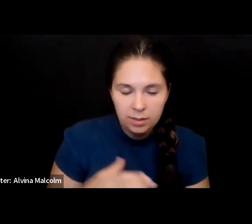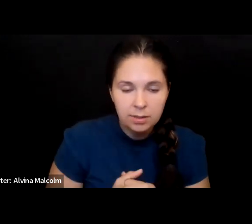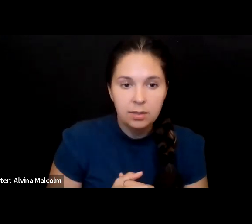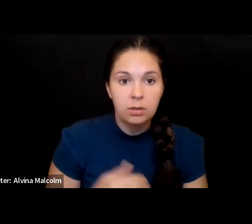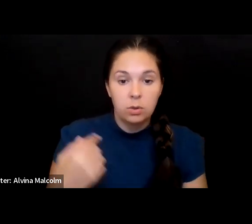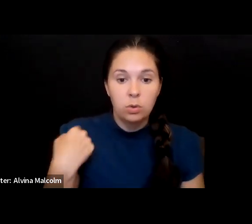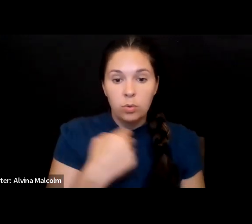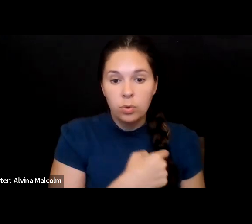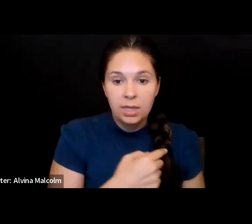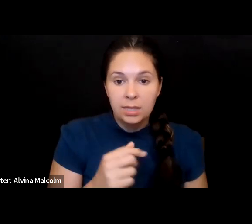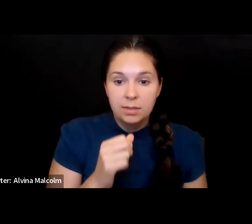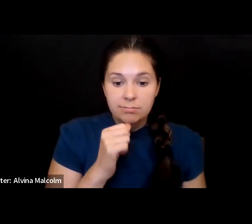understand that. But then what did